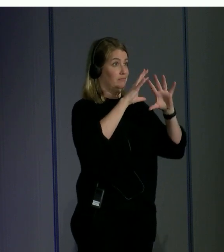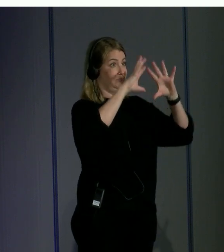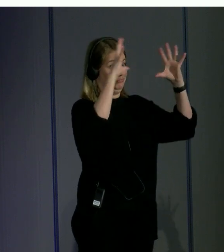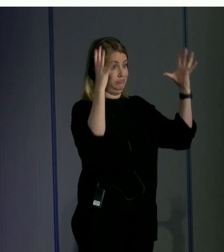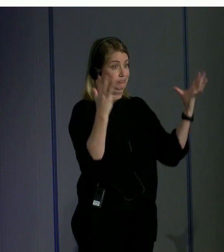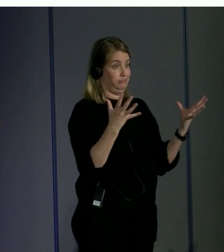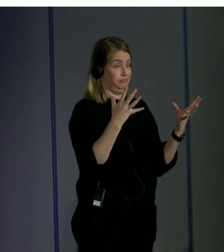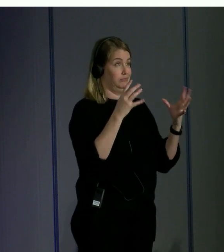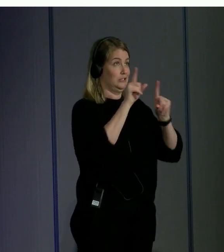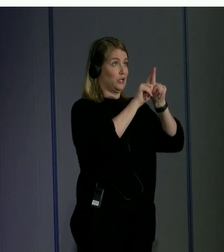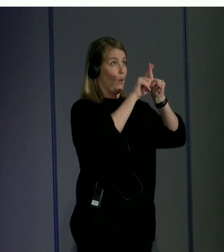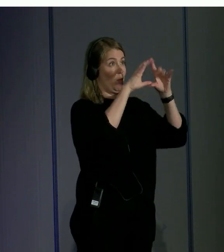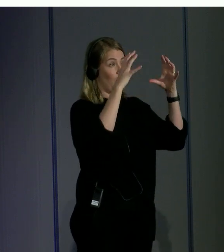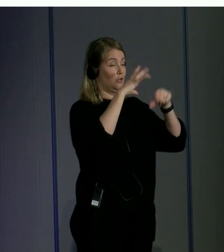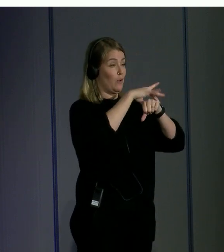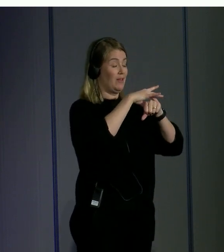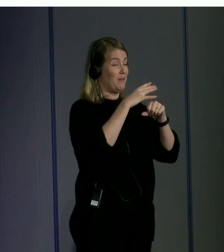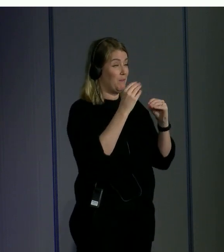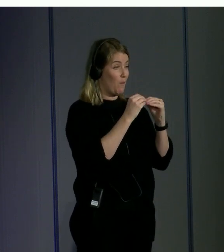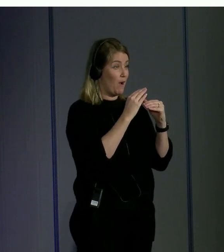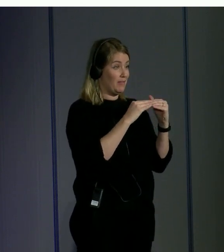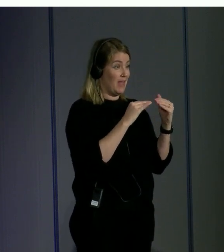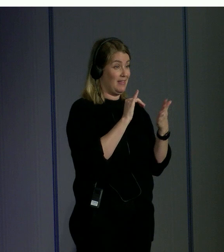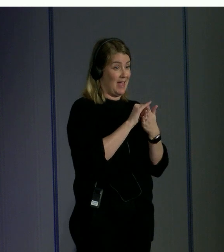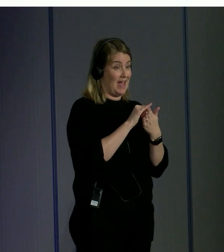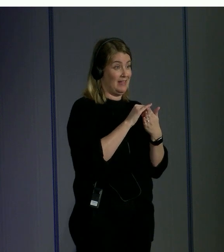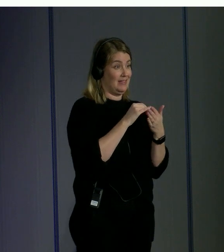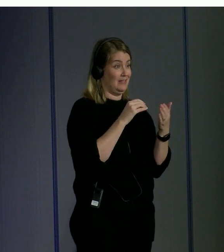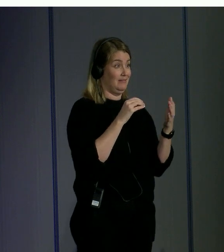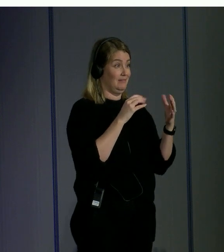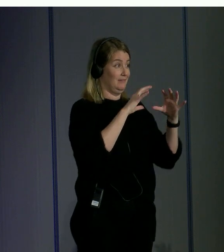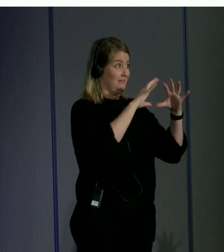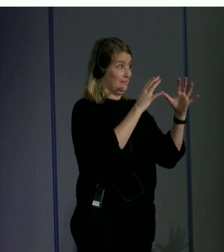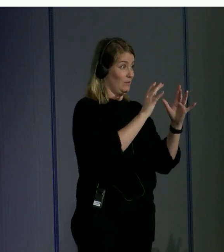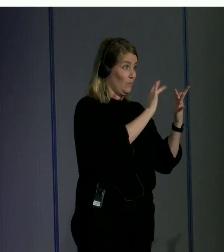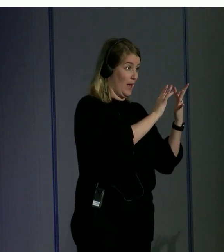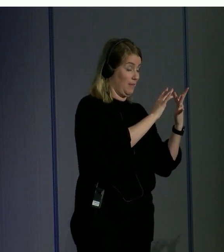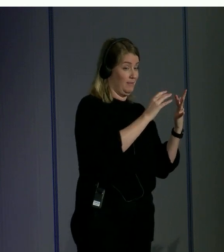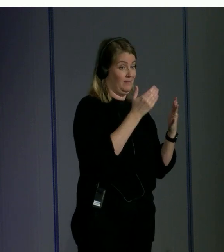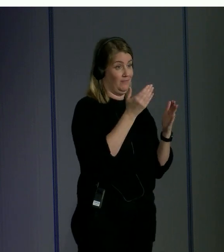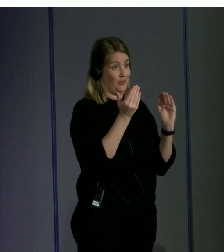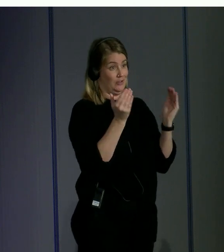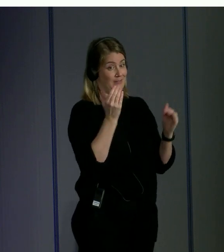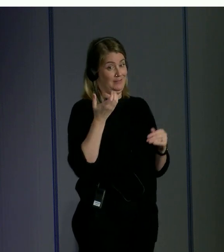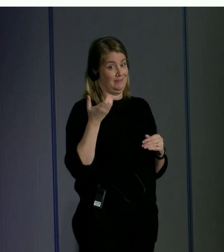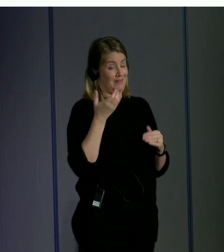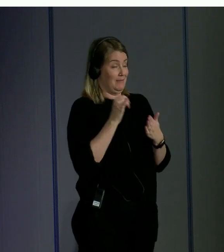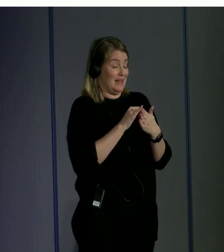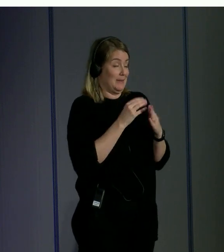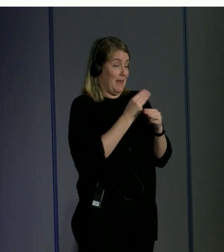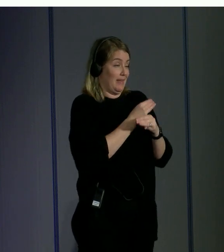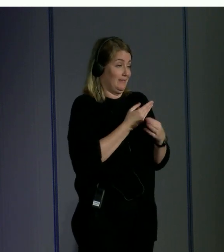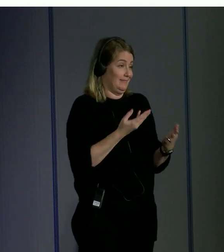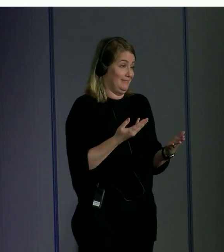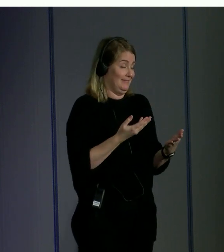support than mobile does. And that's just math. That's just truth. And then there's sub-domains.